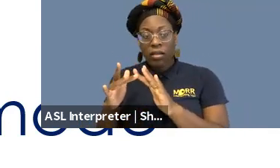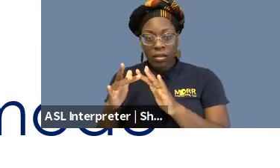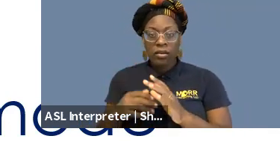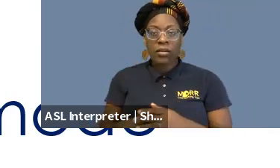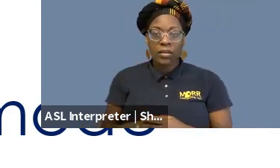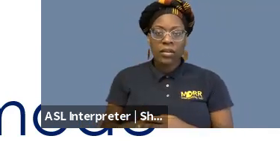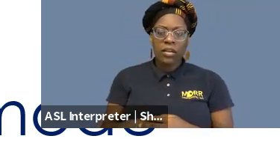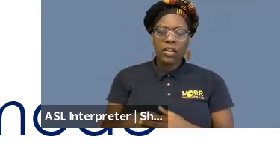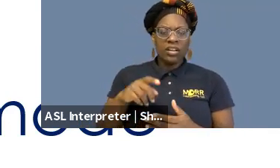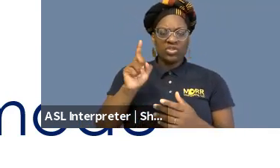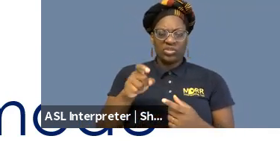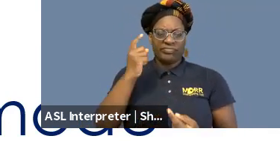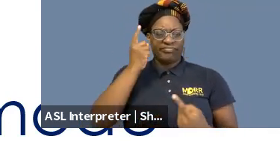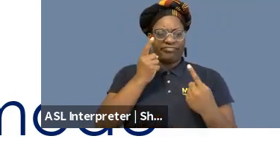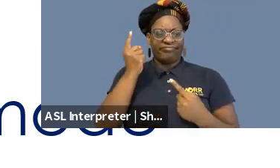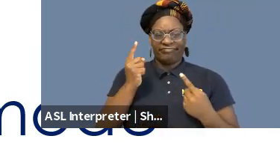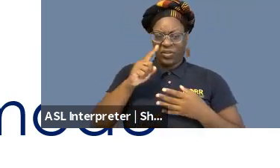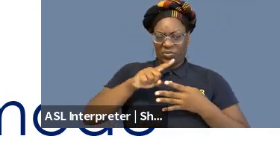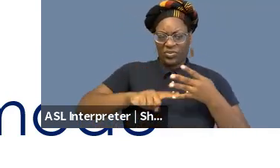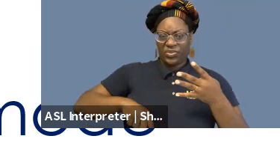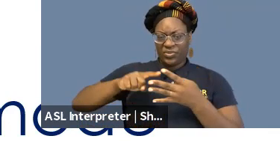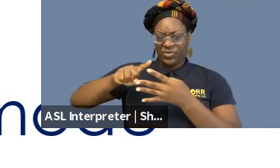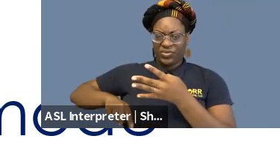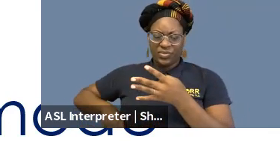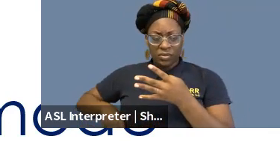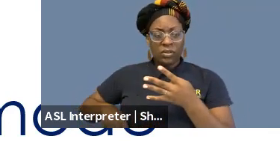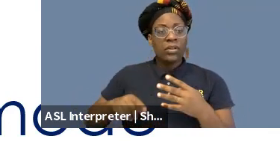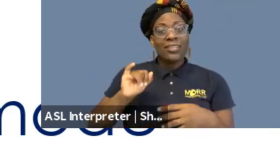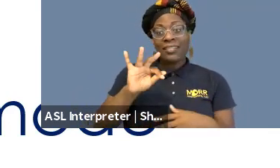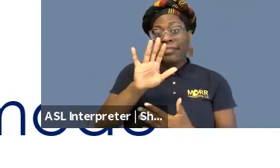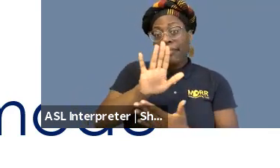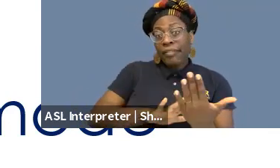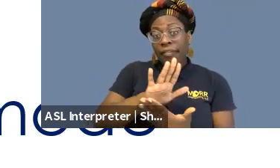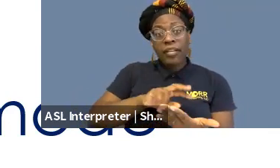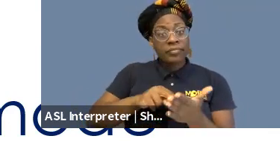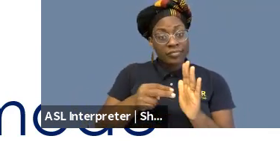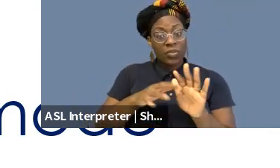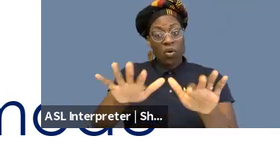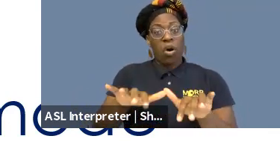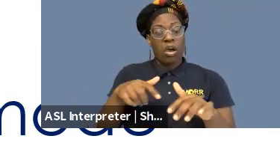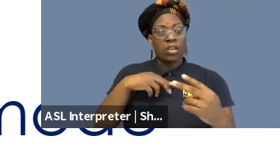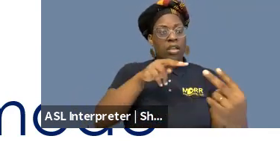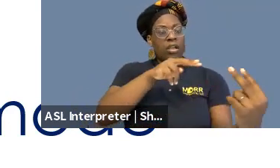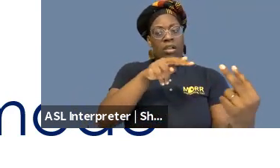such as maintaining eye contact with the audience, the intentional use of gestures for emphasis,